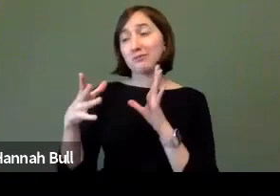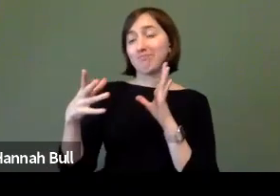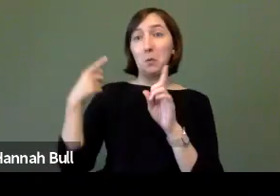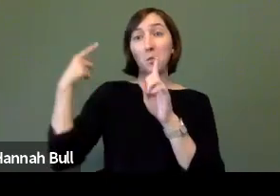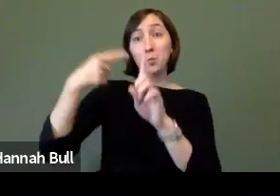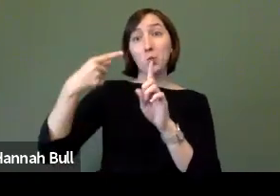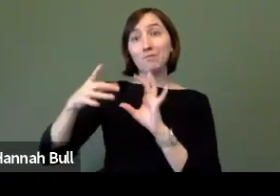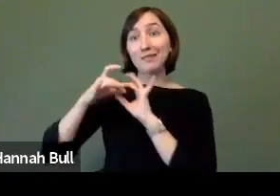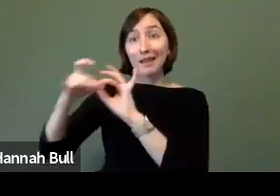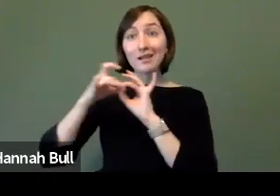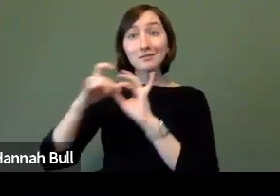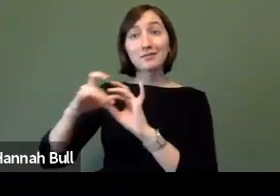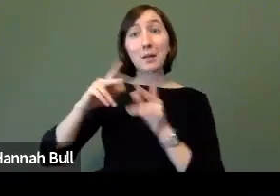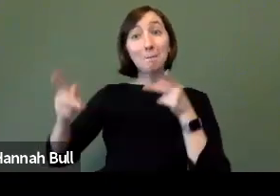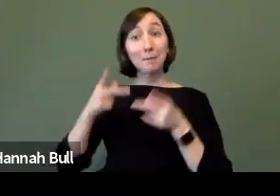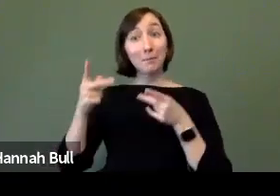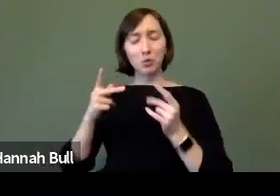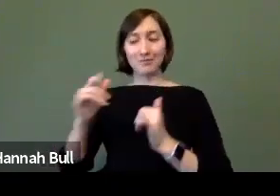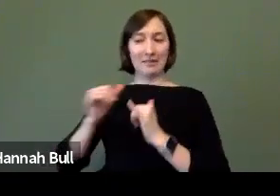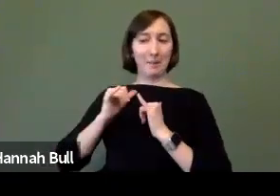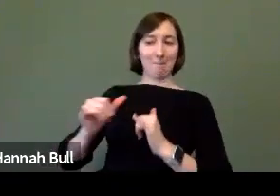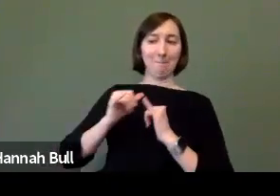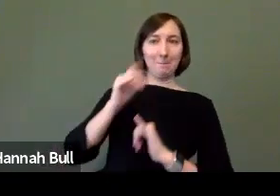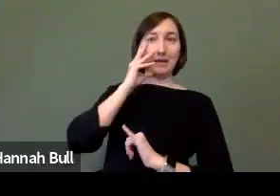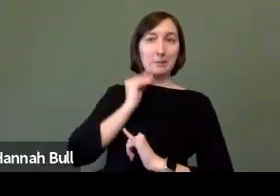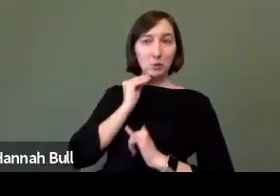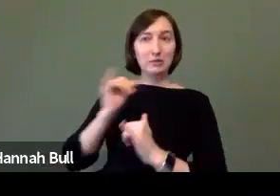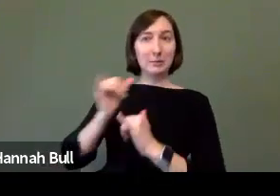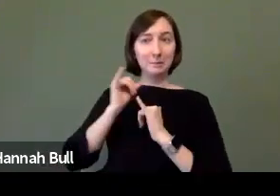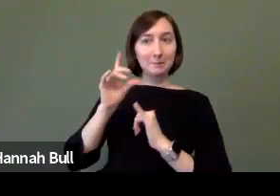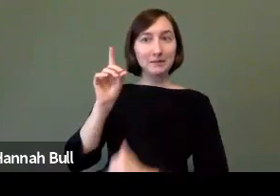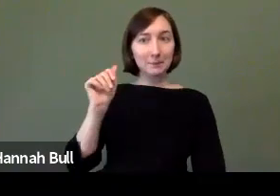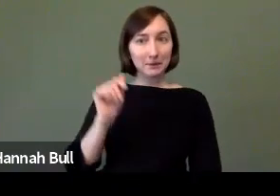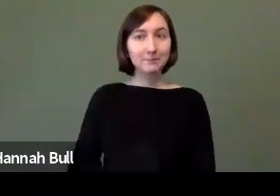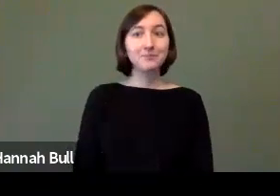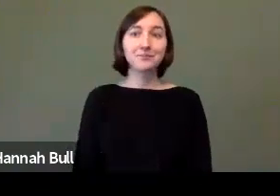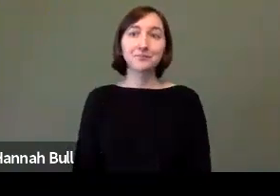with similar disabilities or life experiences.